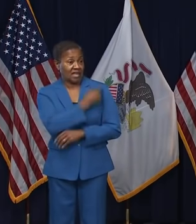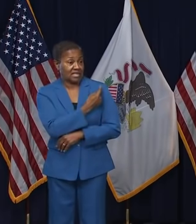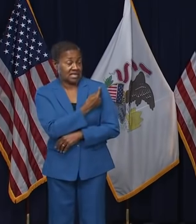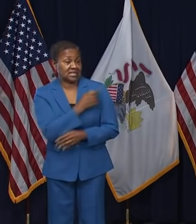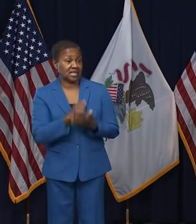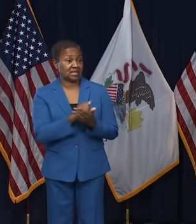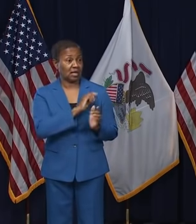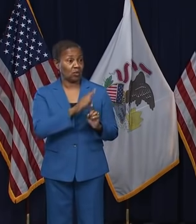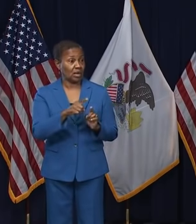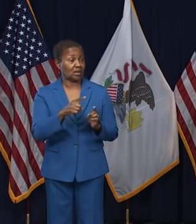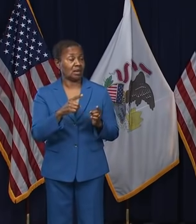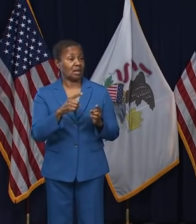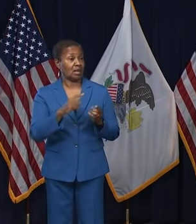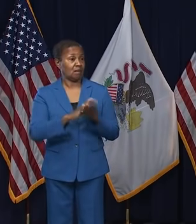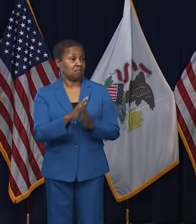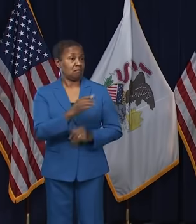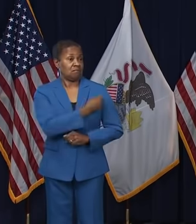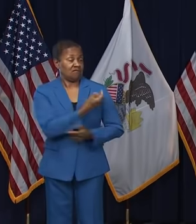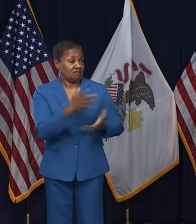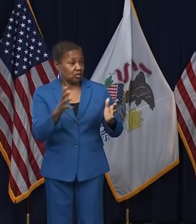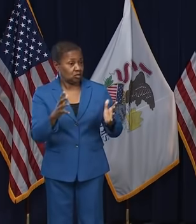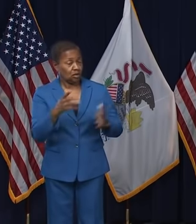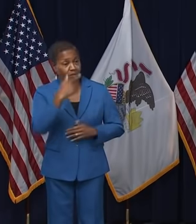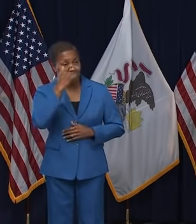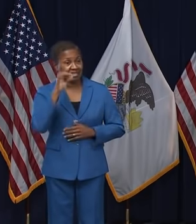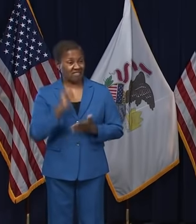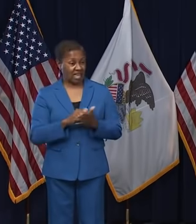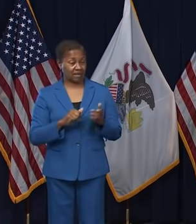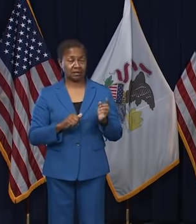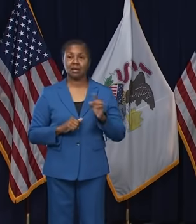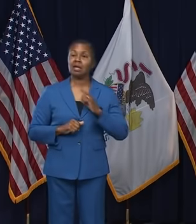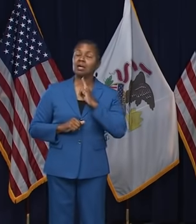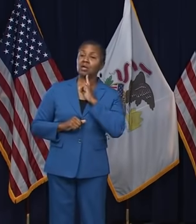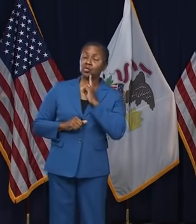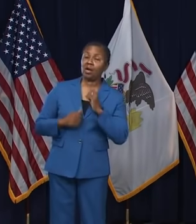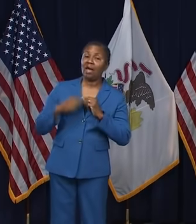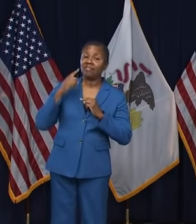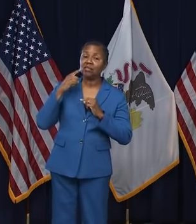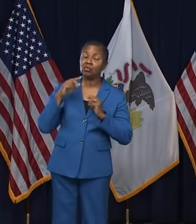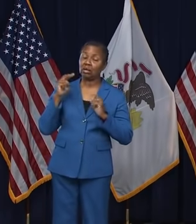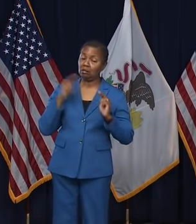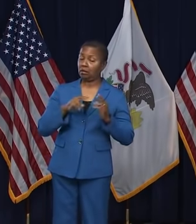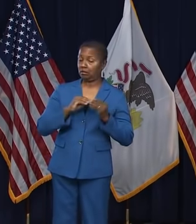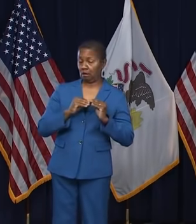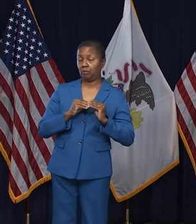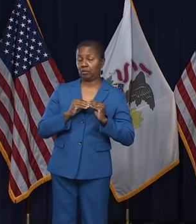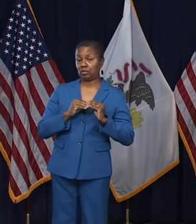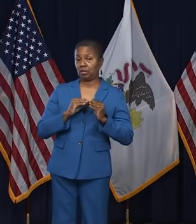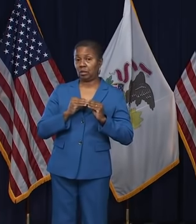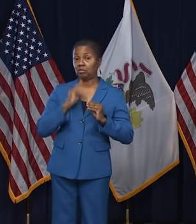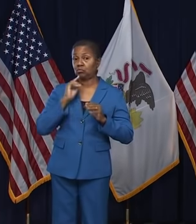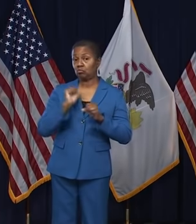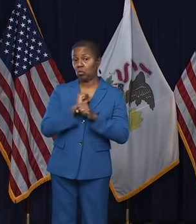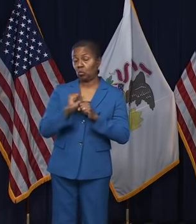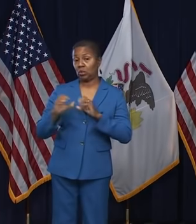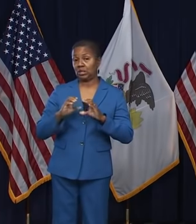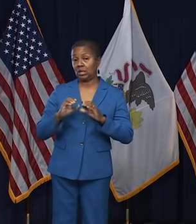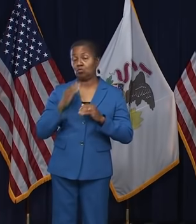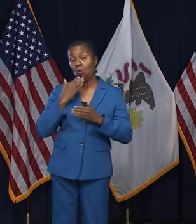lottery. Because of the vaccine. You know they why not